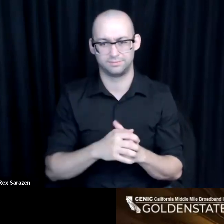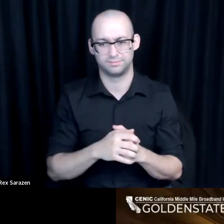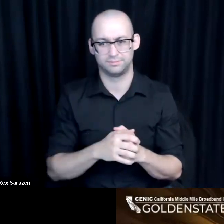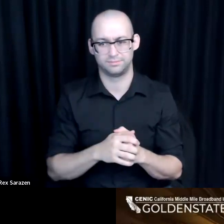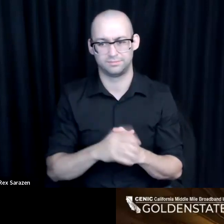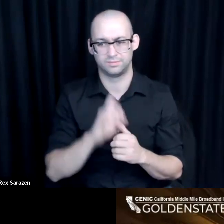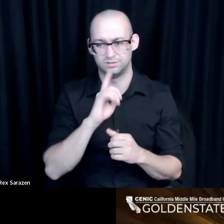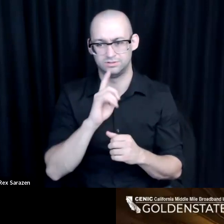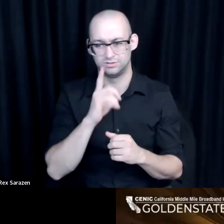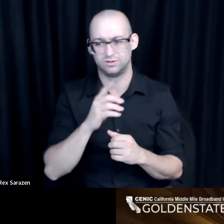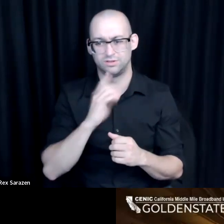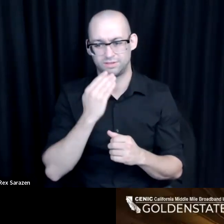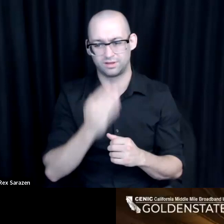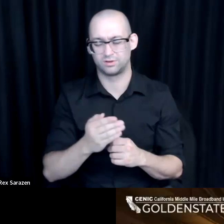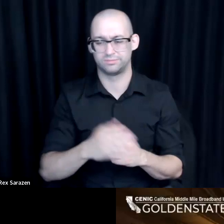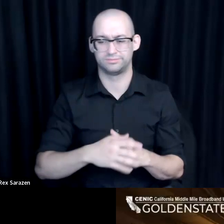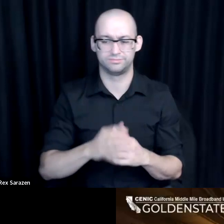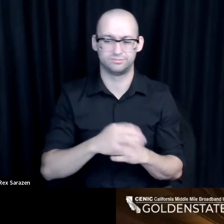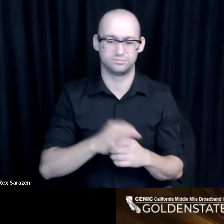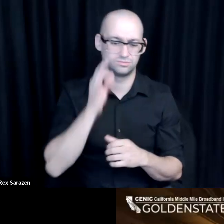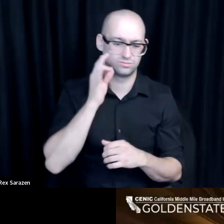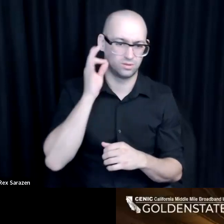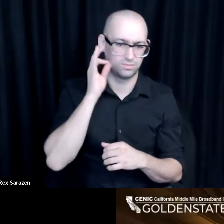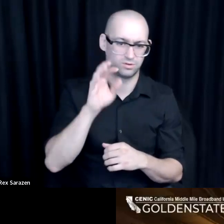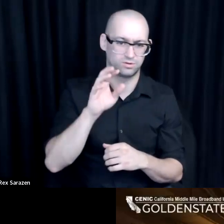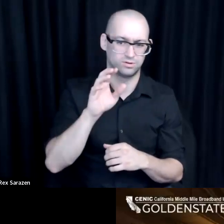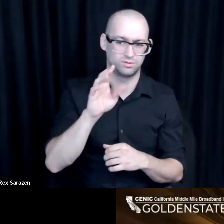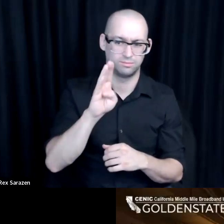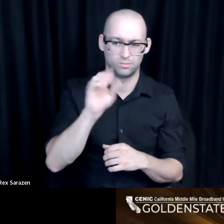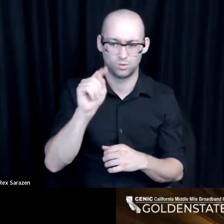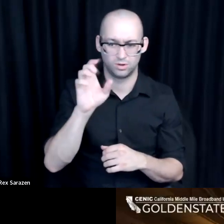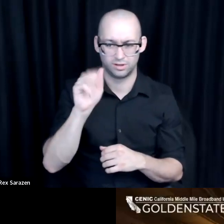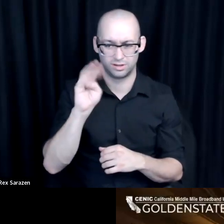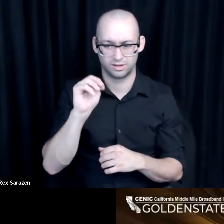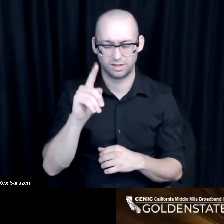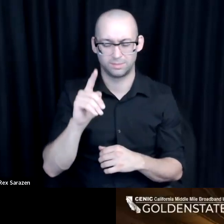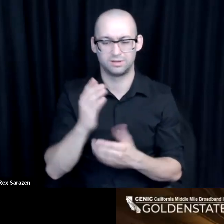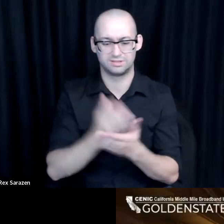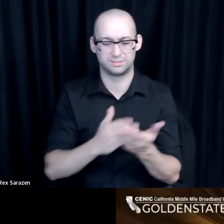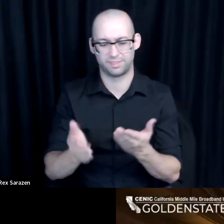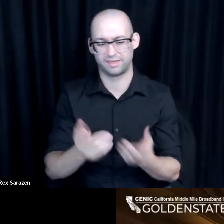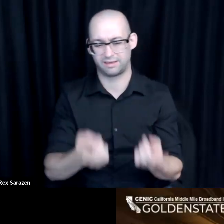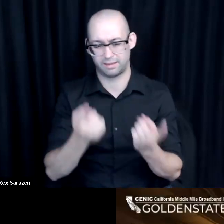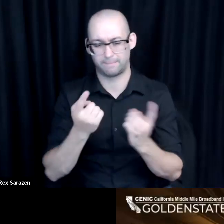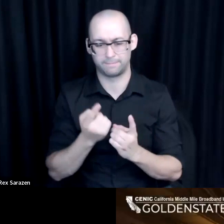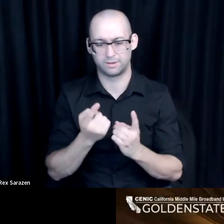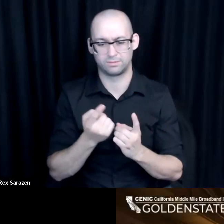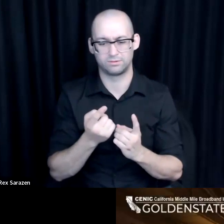thanks. So Tribal Broadband Bootcamp is something that came about as Covid was